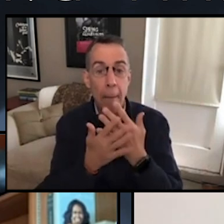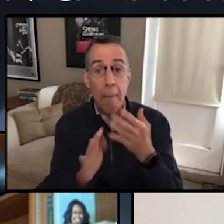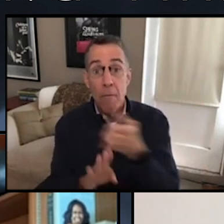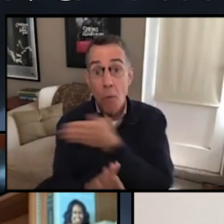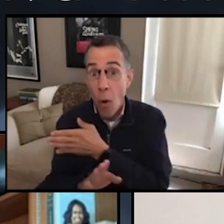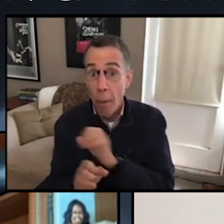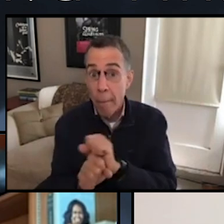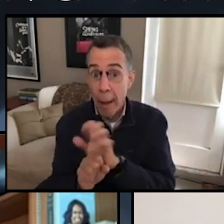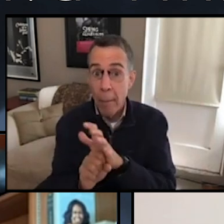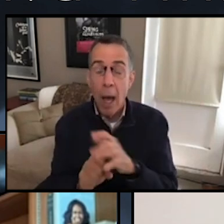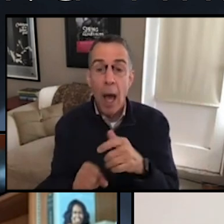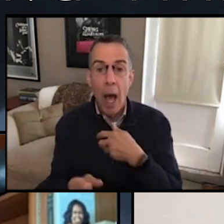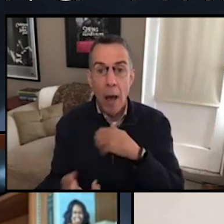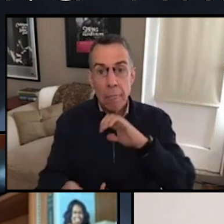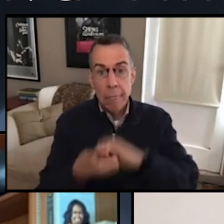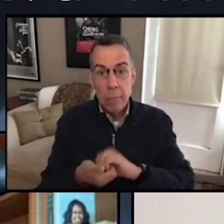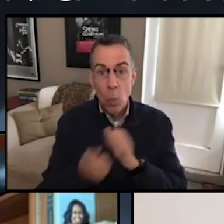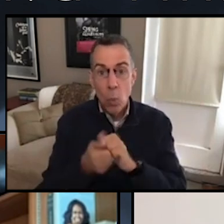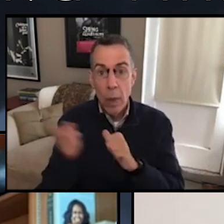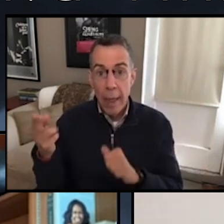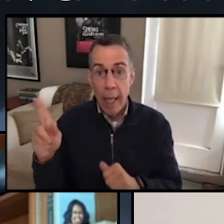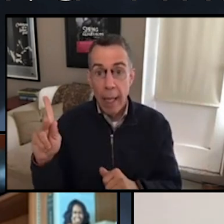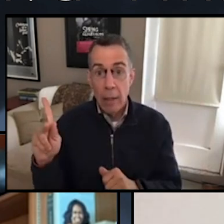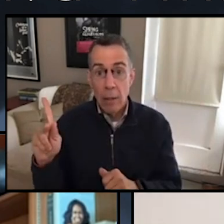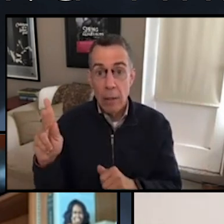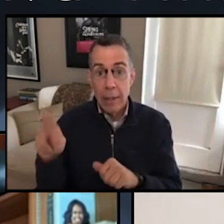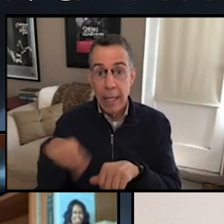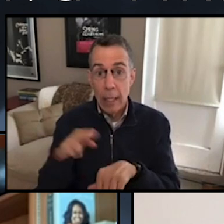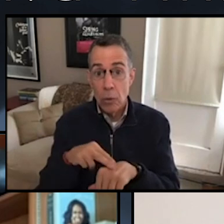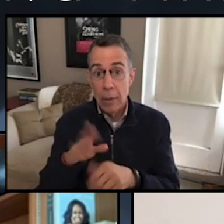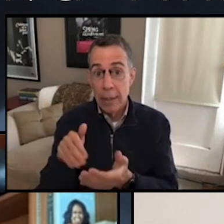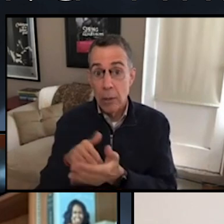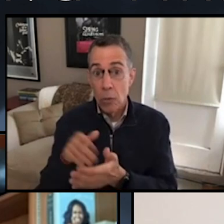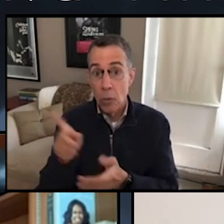collaborated with Helen Keller National Center to create these accessible